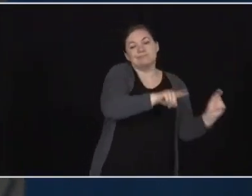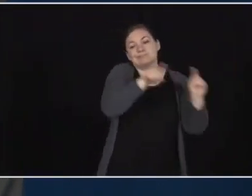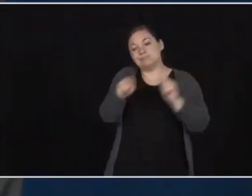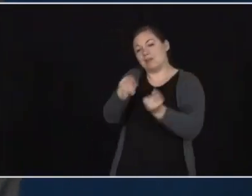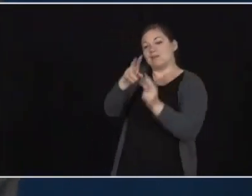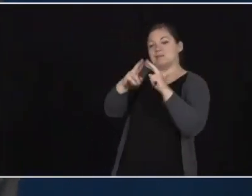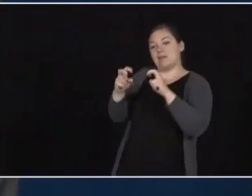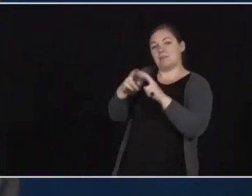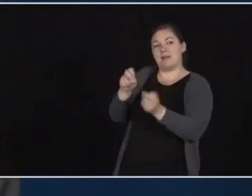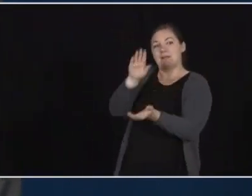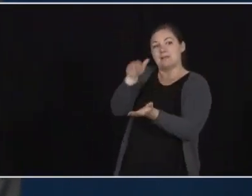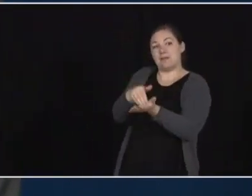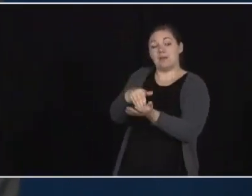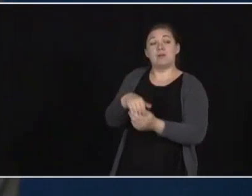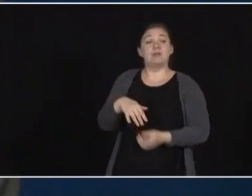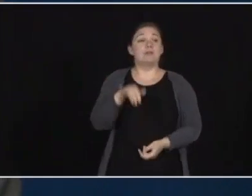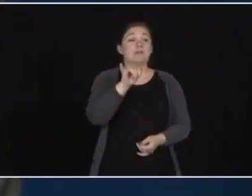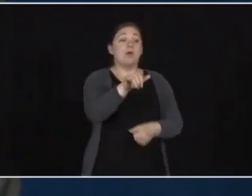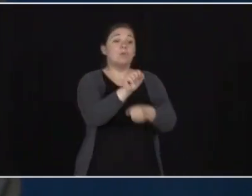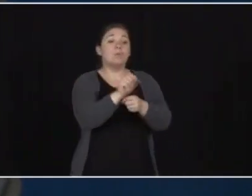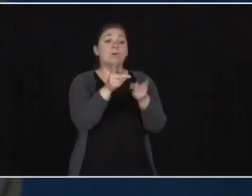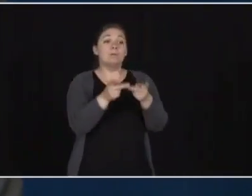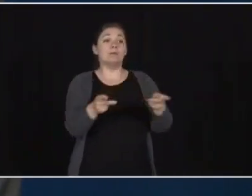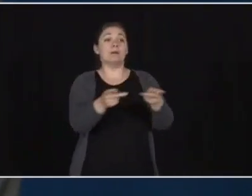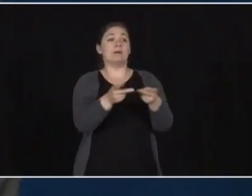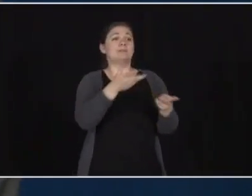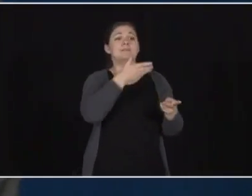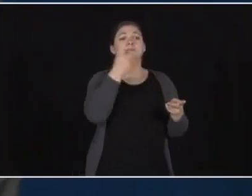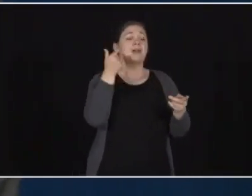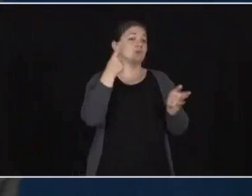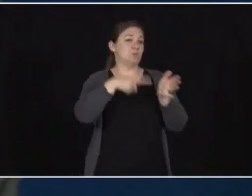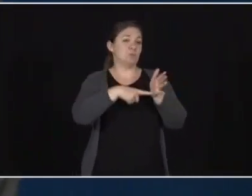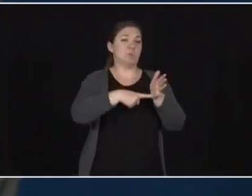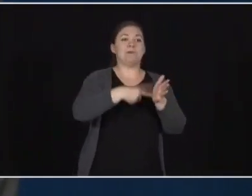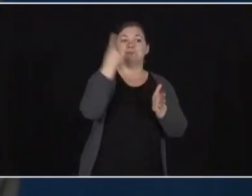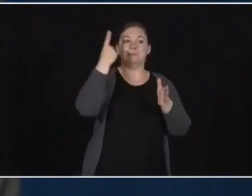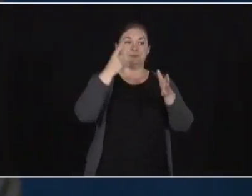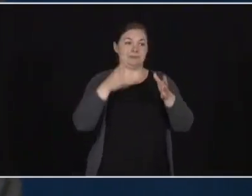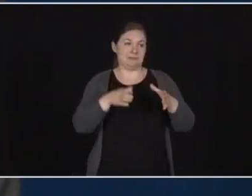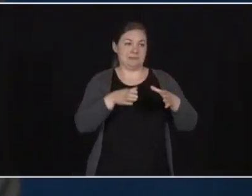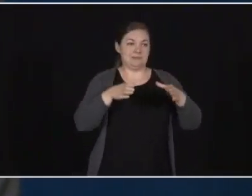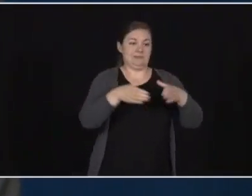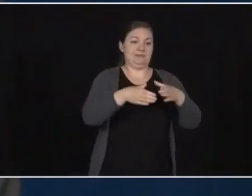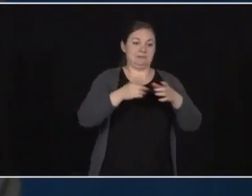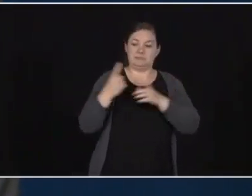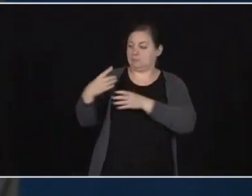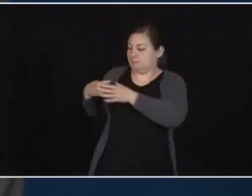They will be informed and if the setting is not able to be mobile will get a mobile team to the